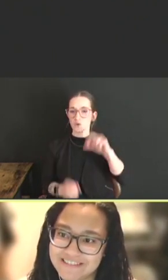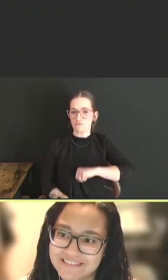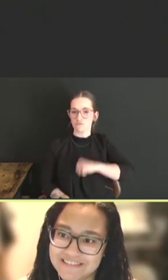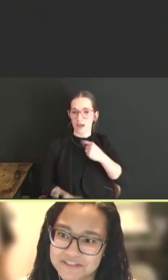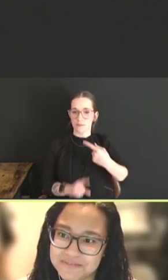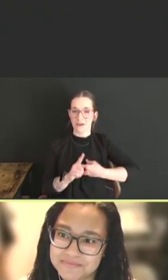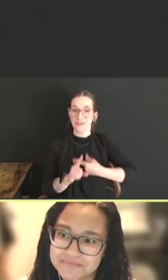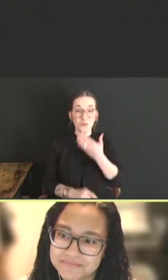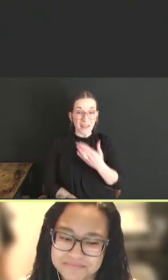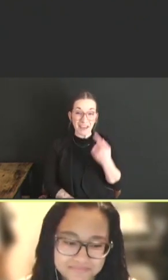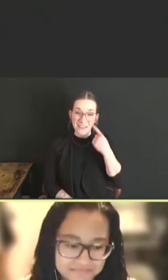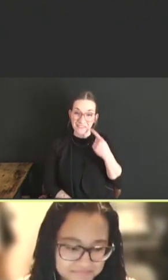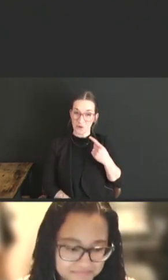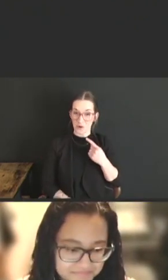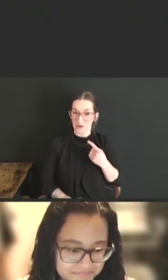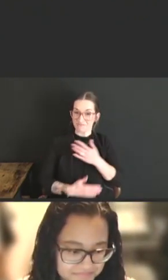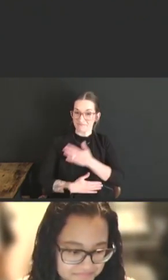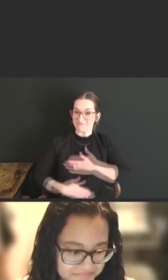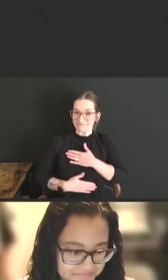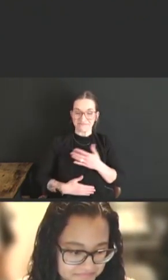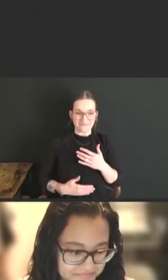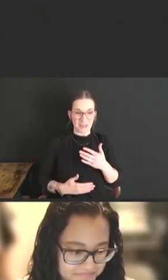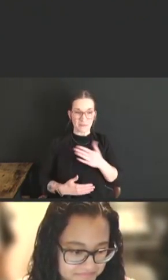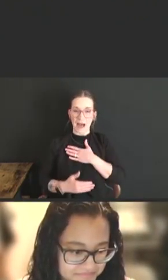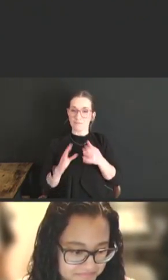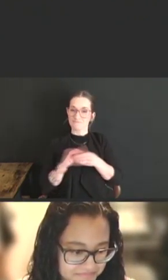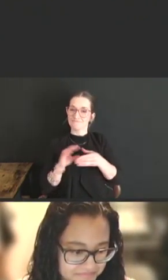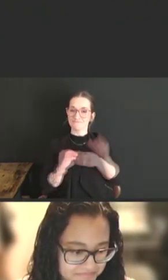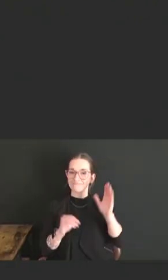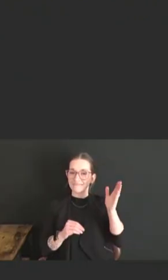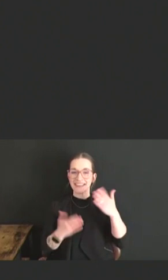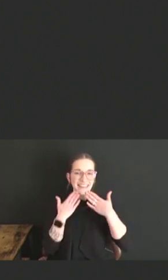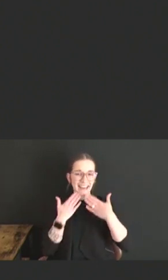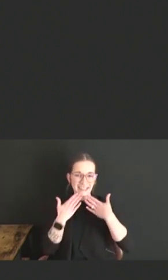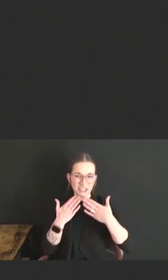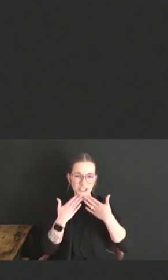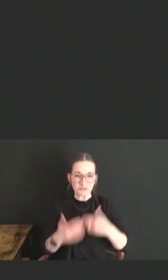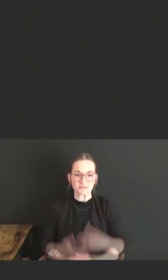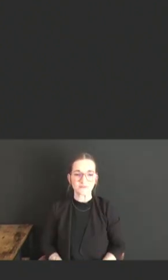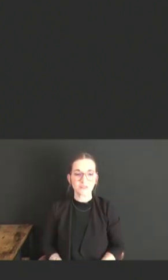Robert Hopkins: Thank you, Christina, I appreciate your presentation and that